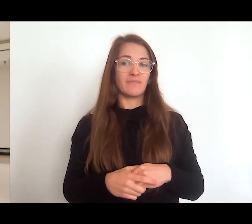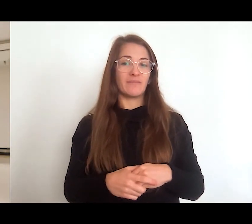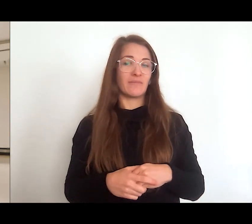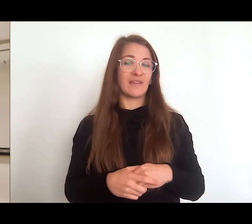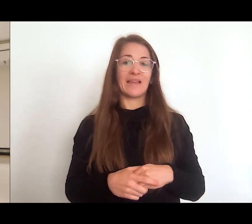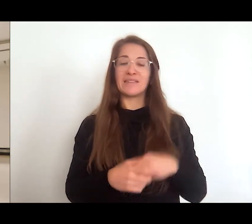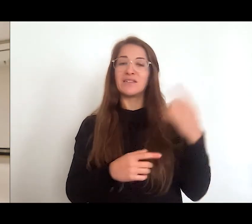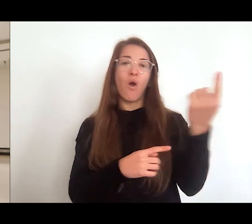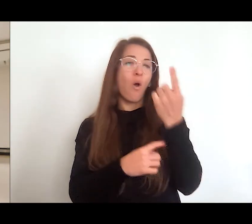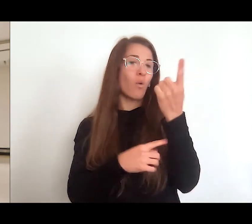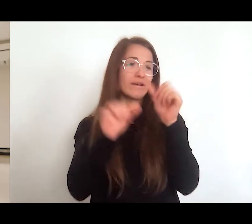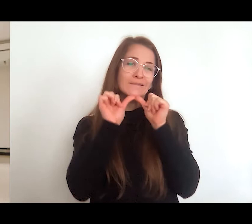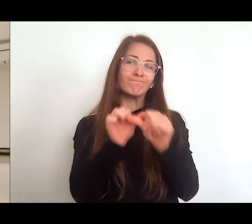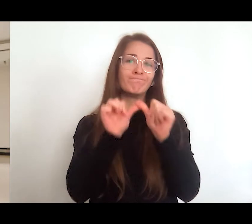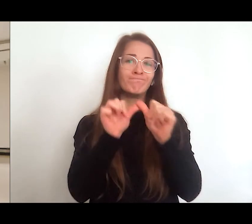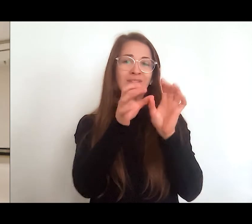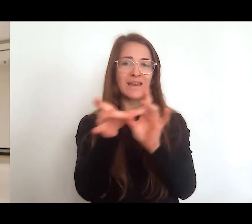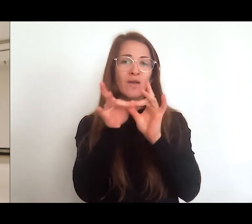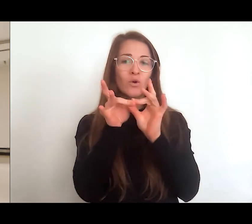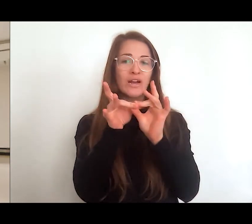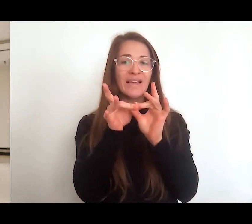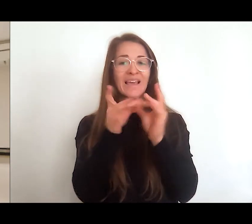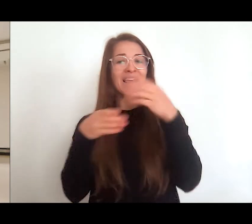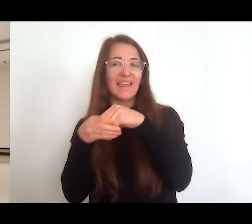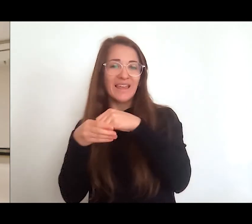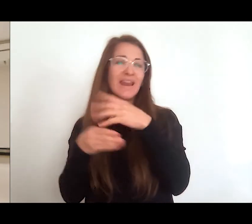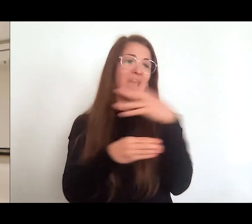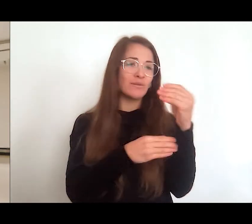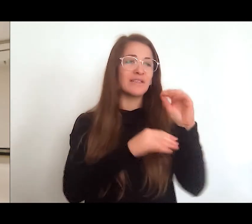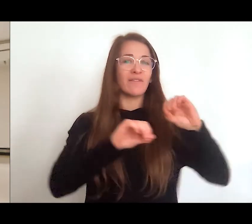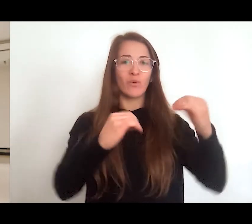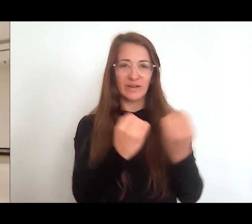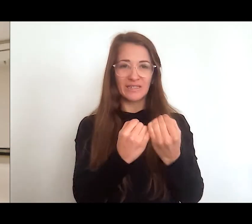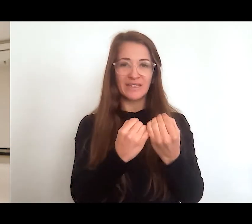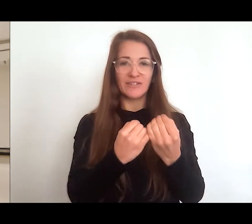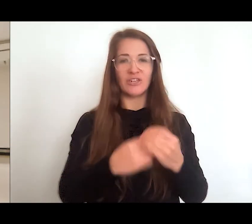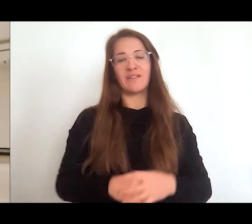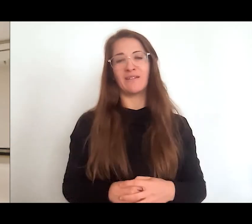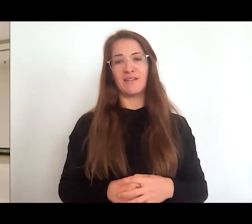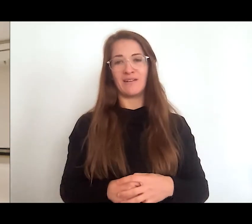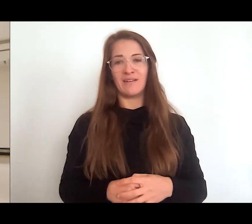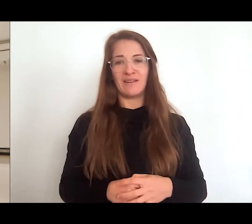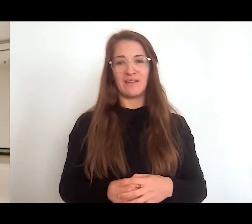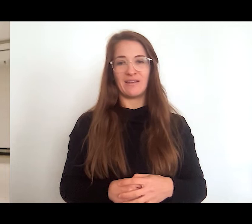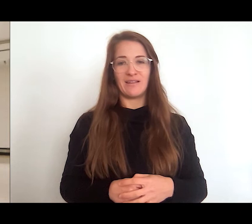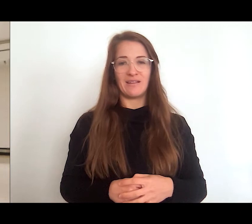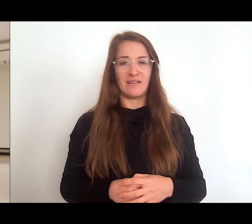SO IT IS LIKE NONSTOP NETWORKS BOTH WITHIN AND OUTSIDE OF THE